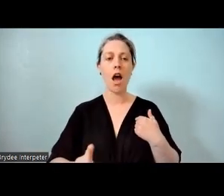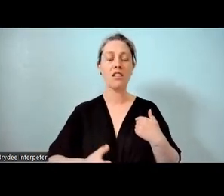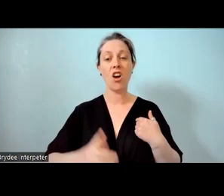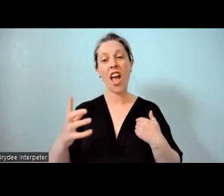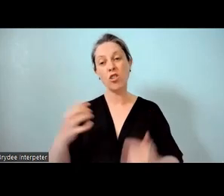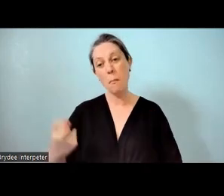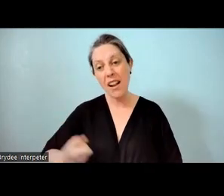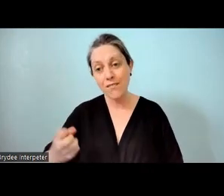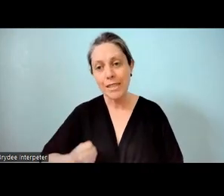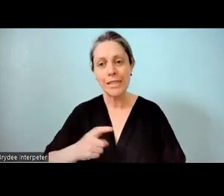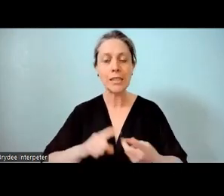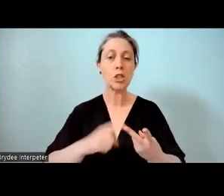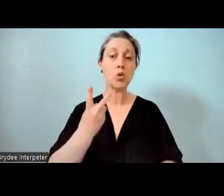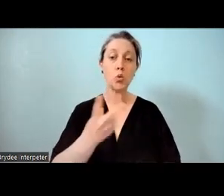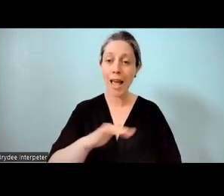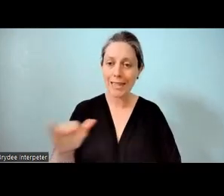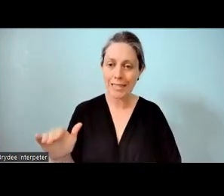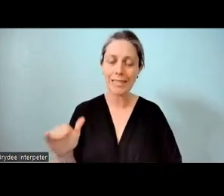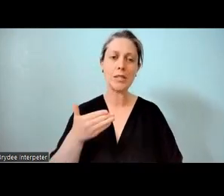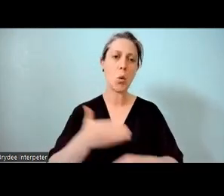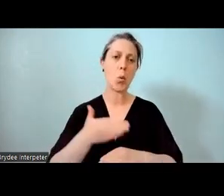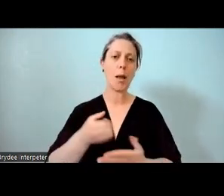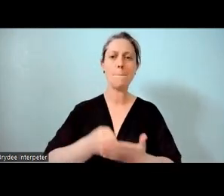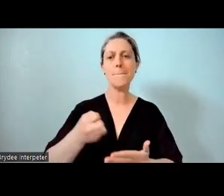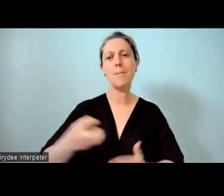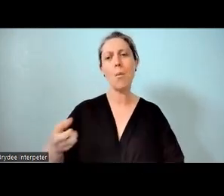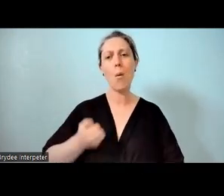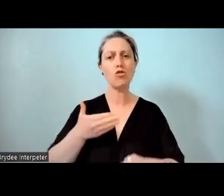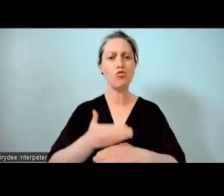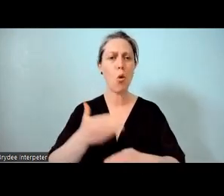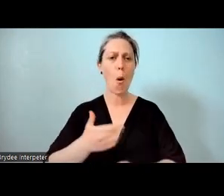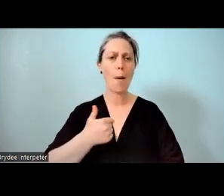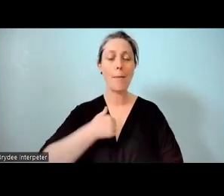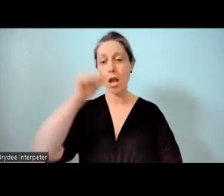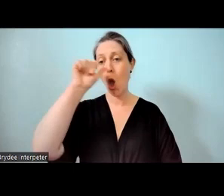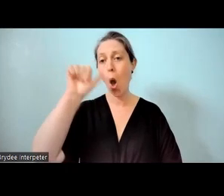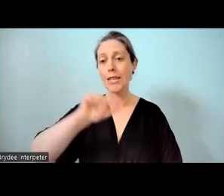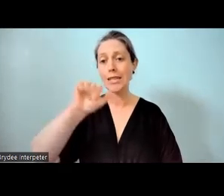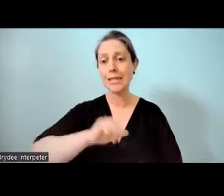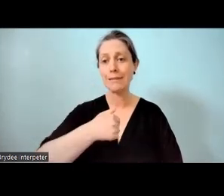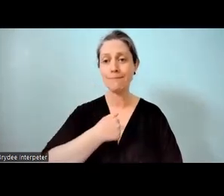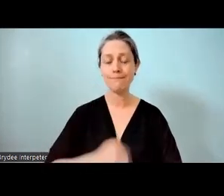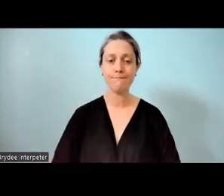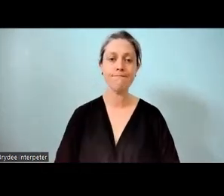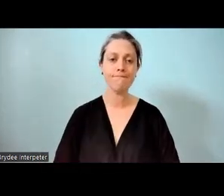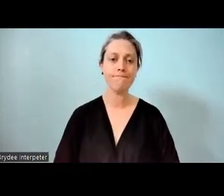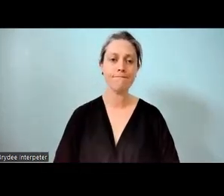I had two kids working minimum wage jobs when I was, you know, 19 and needed a different life.